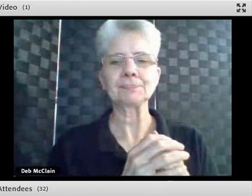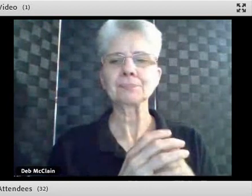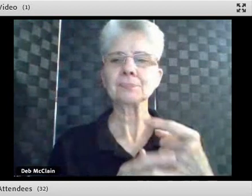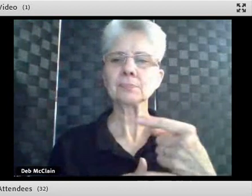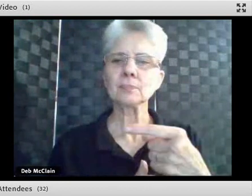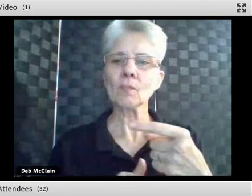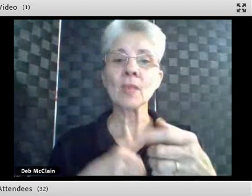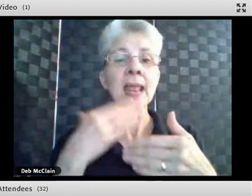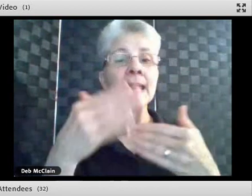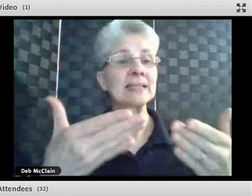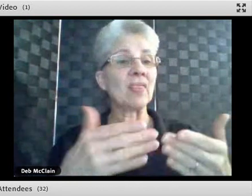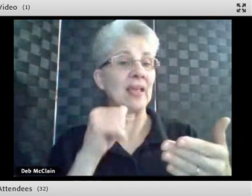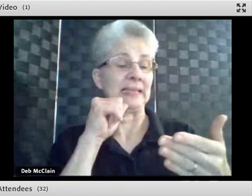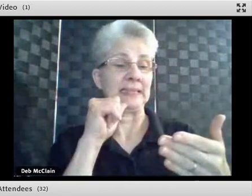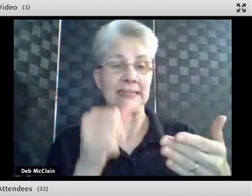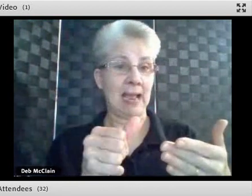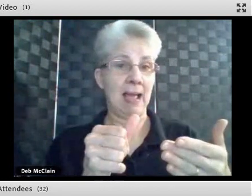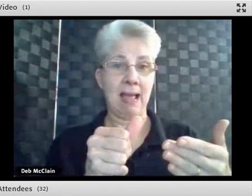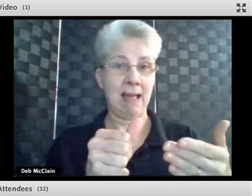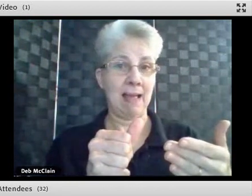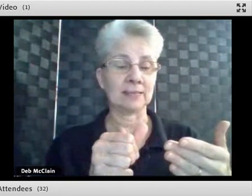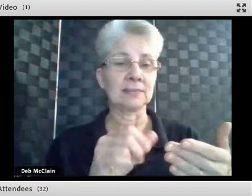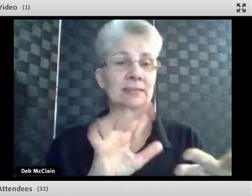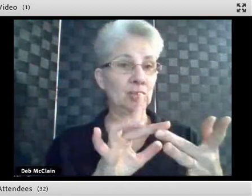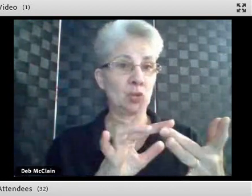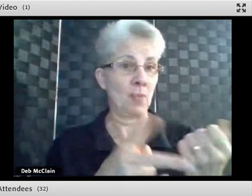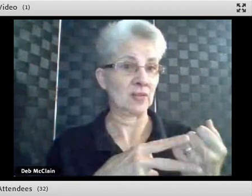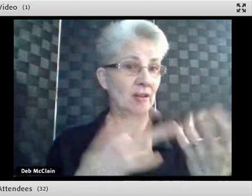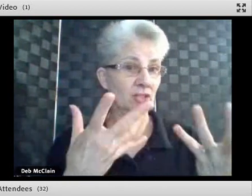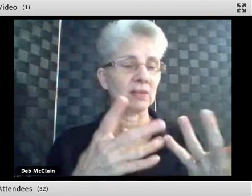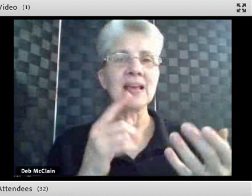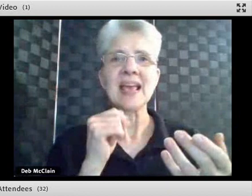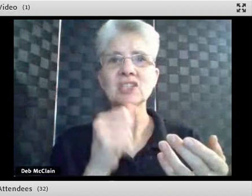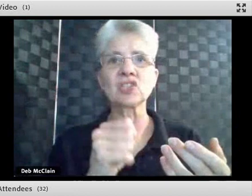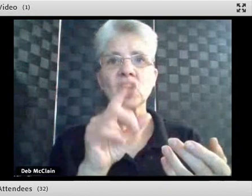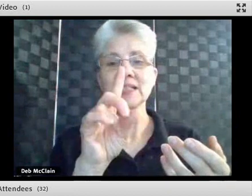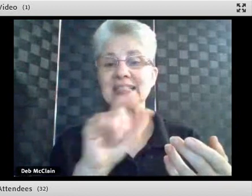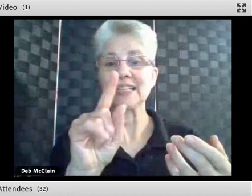The next thing that is not digital preservation is simply digitization.